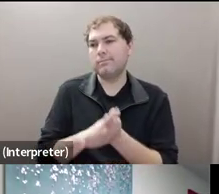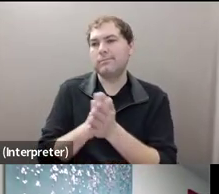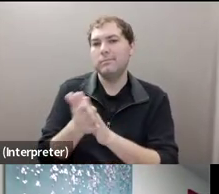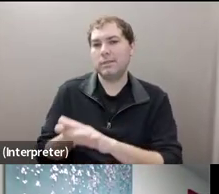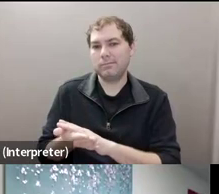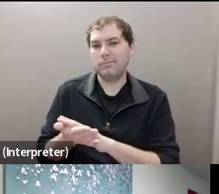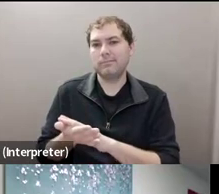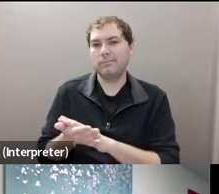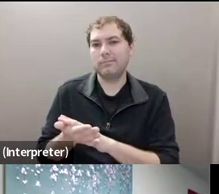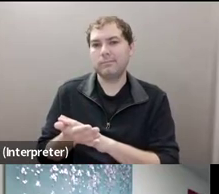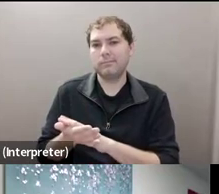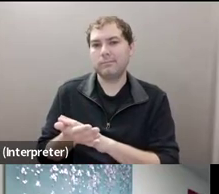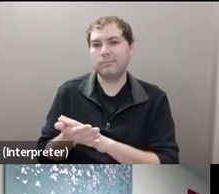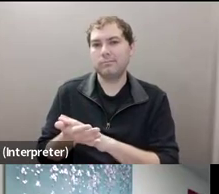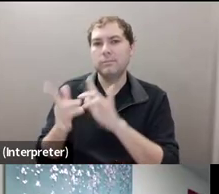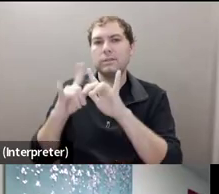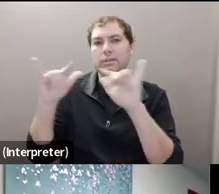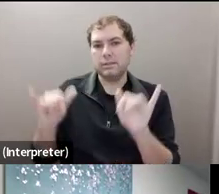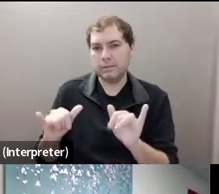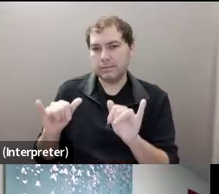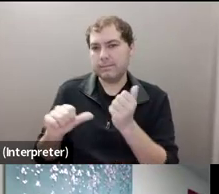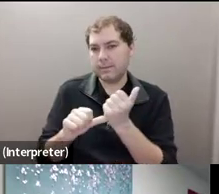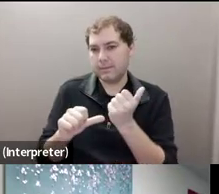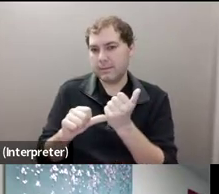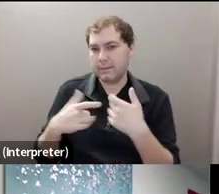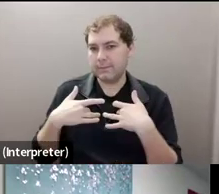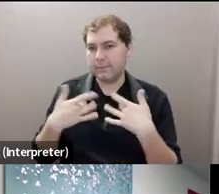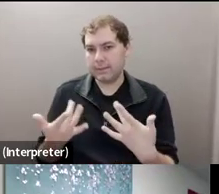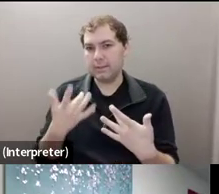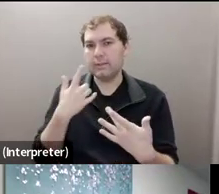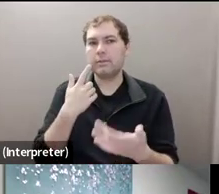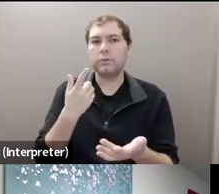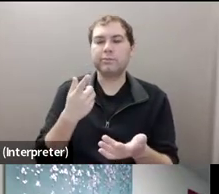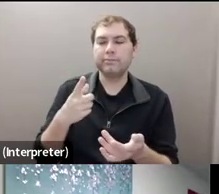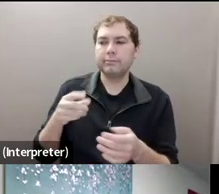17036717673: a a systems advocacy, event, where they wrote a letter to the store